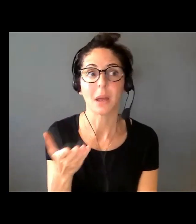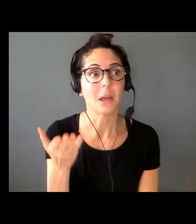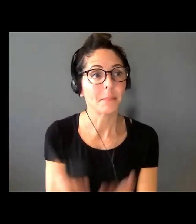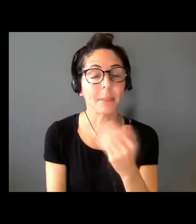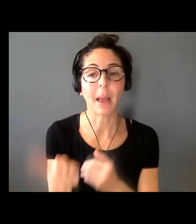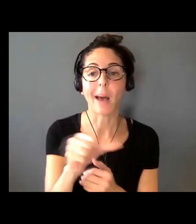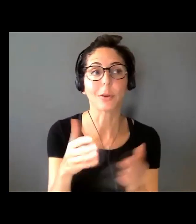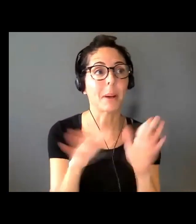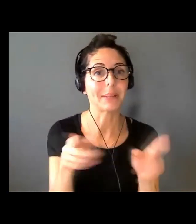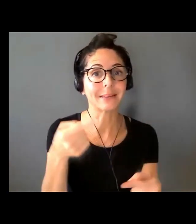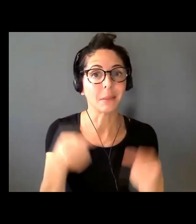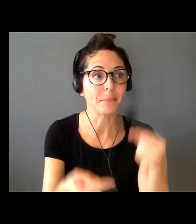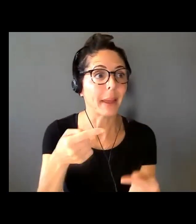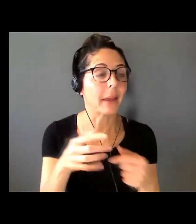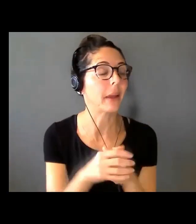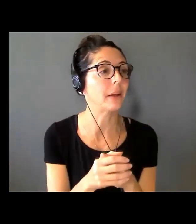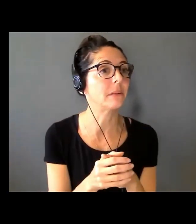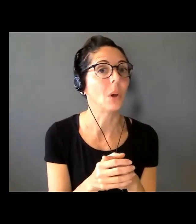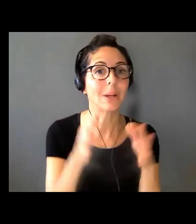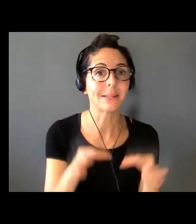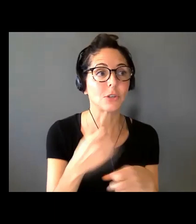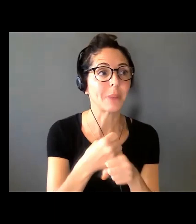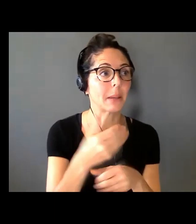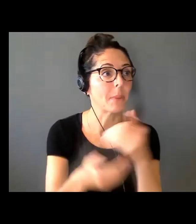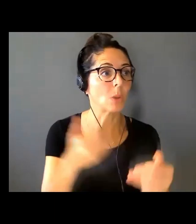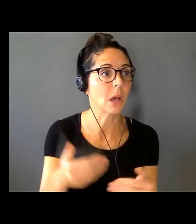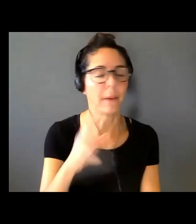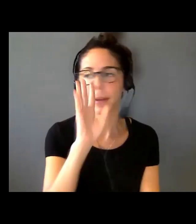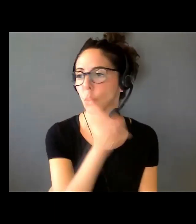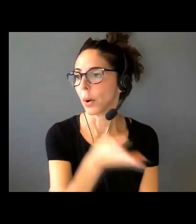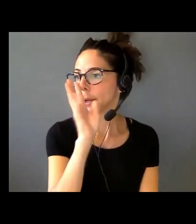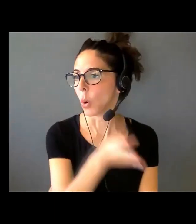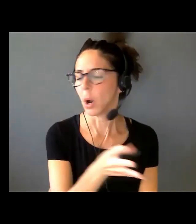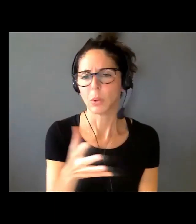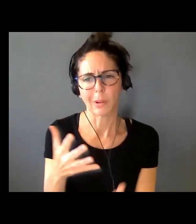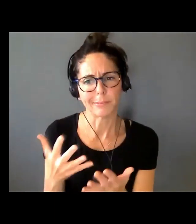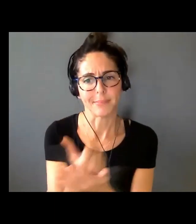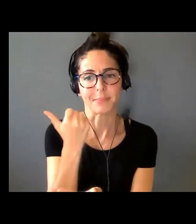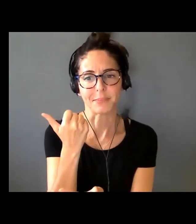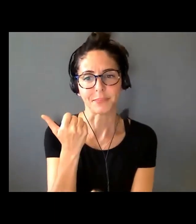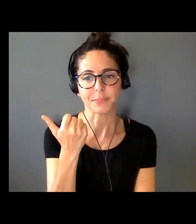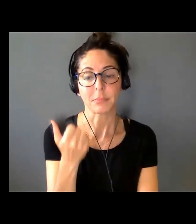or are unheard in decision-making processes. And of course, these groups include persons